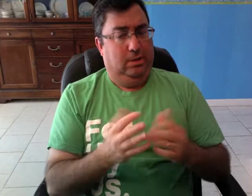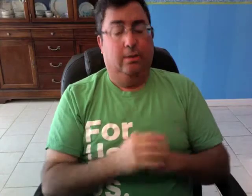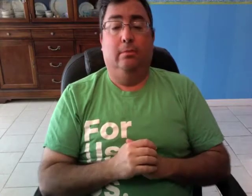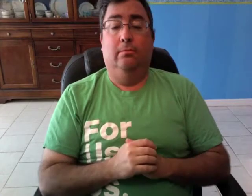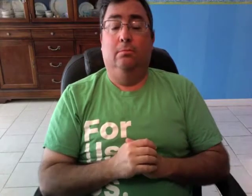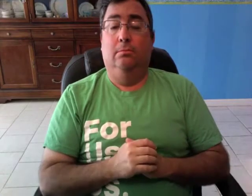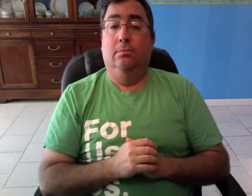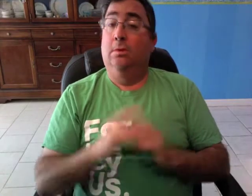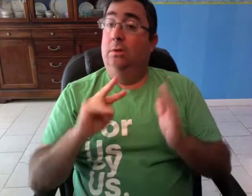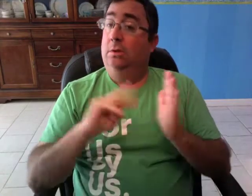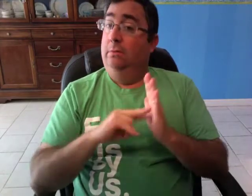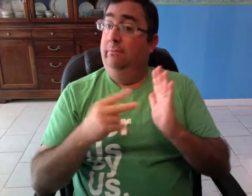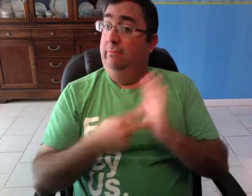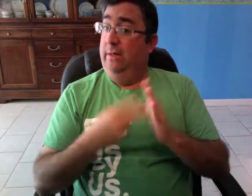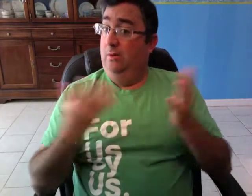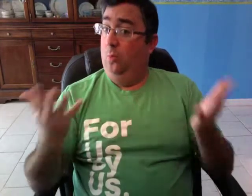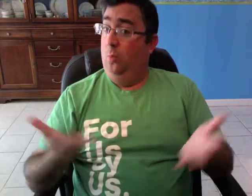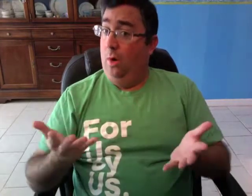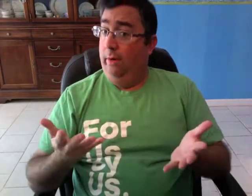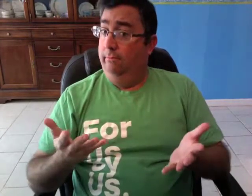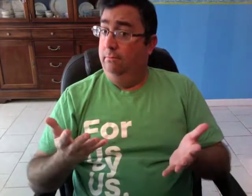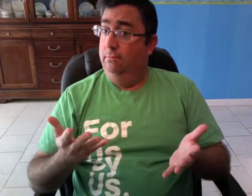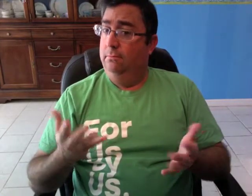What does this mean?